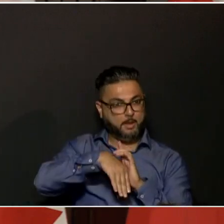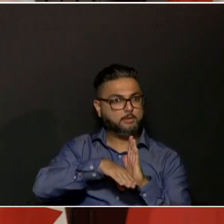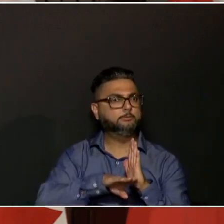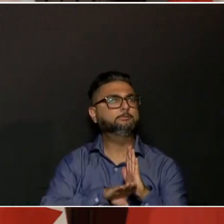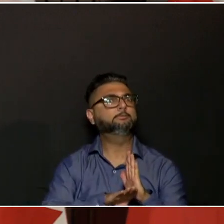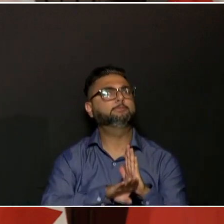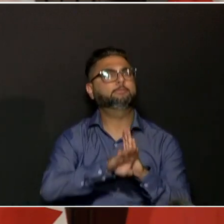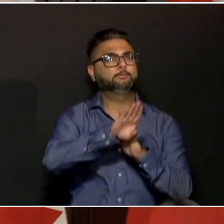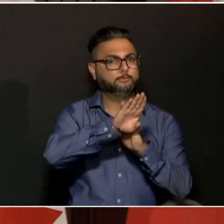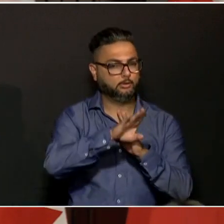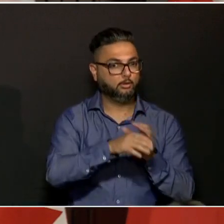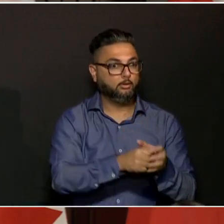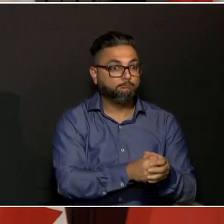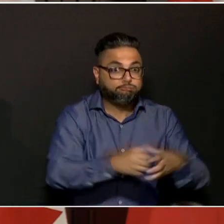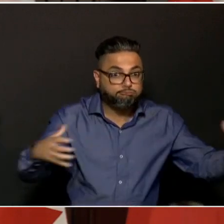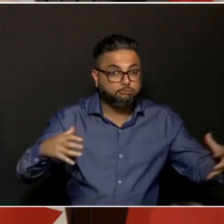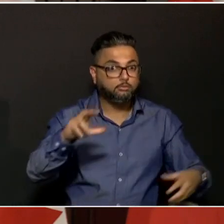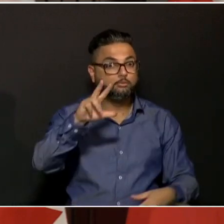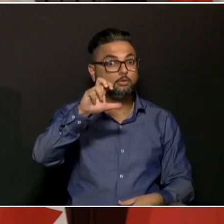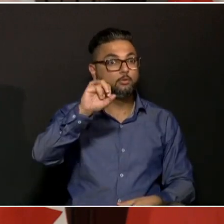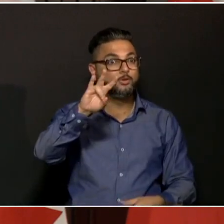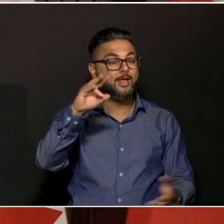we created 307,000